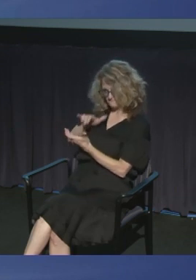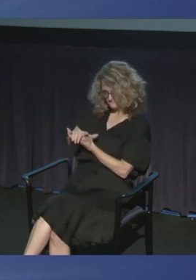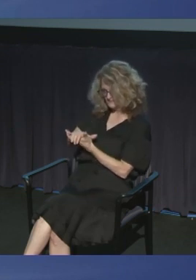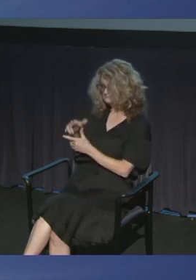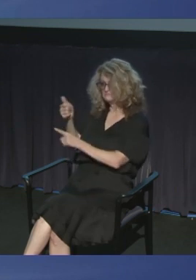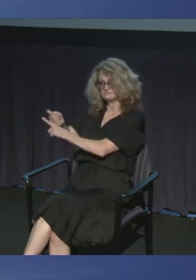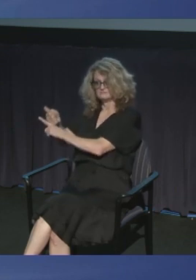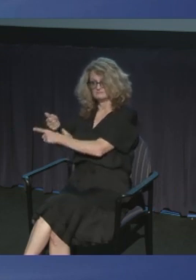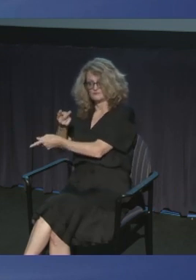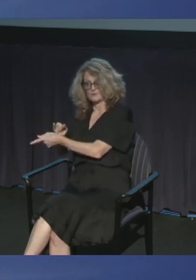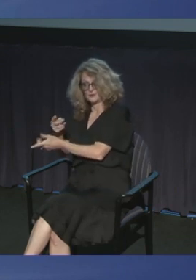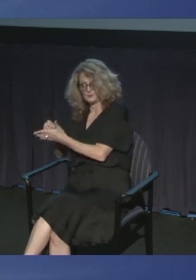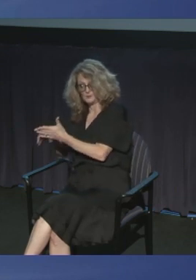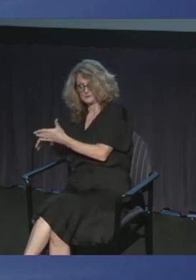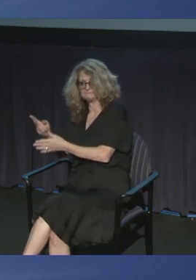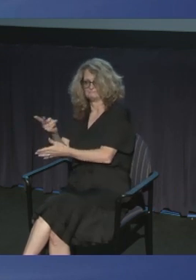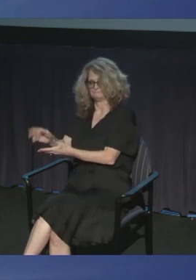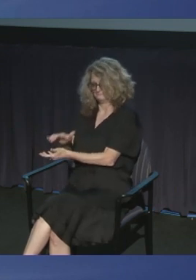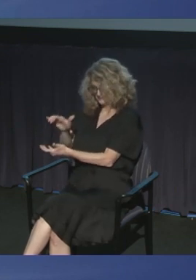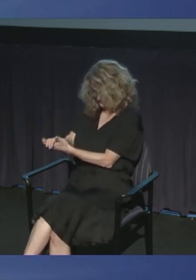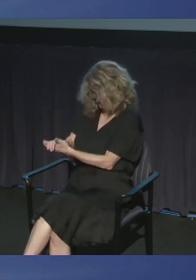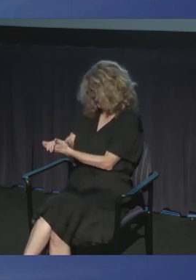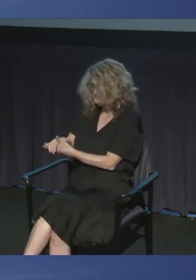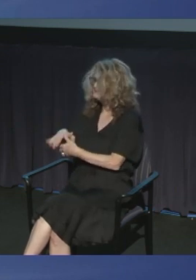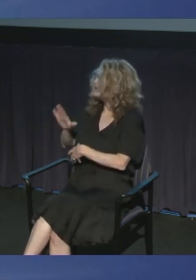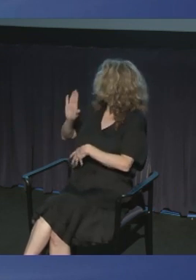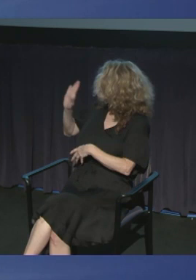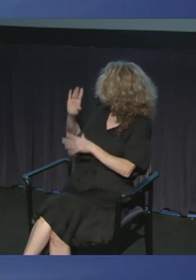GRADUATE STUDENT. THESE ARE HIS RESEARCH, STARTING FROM HIS